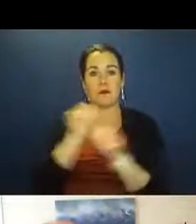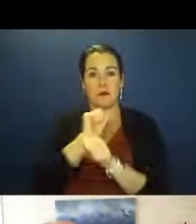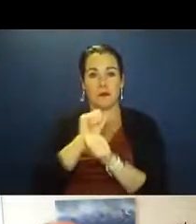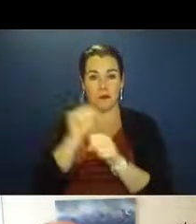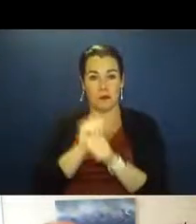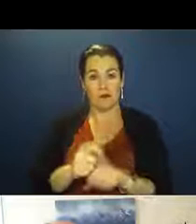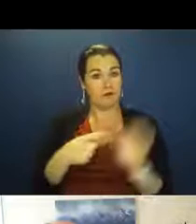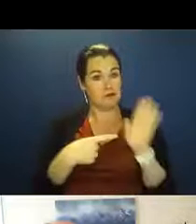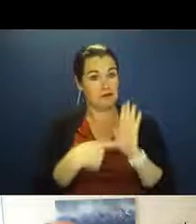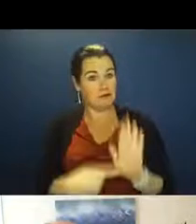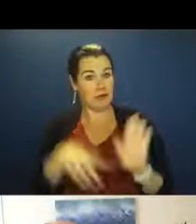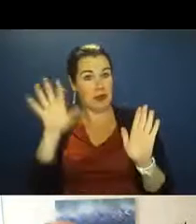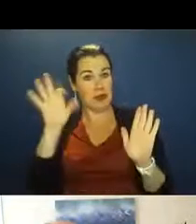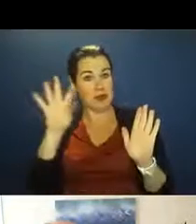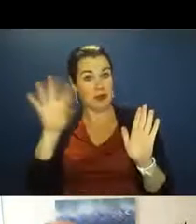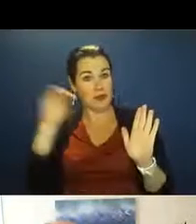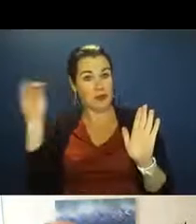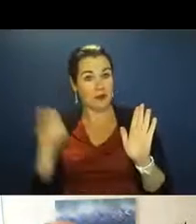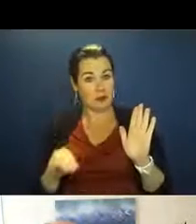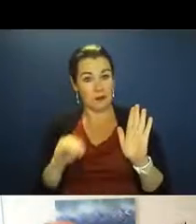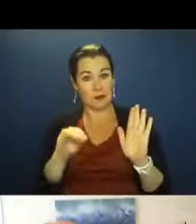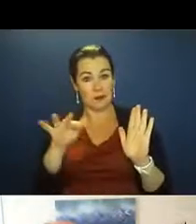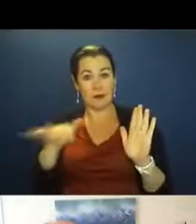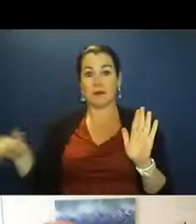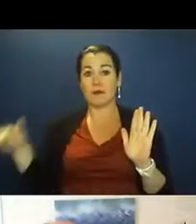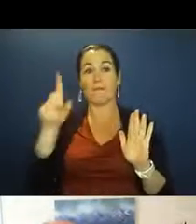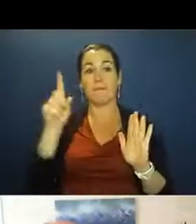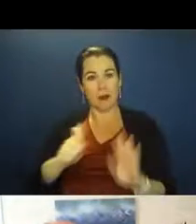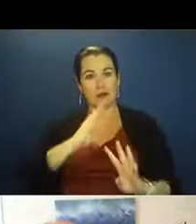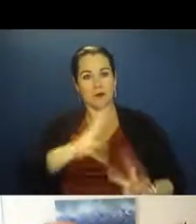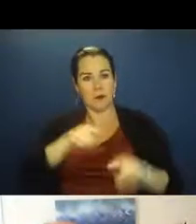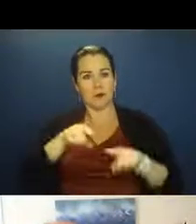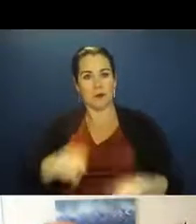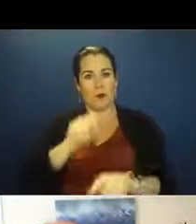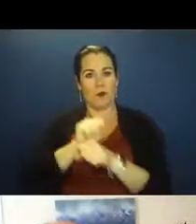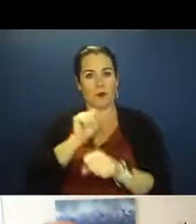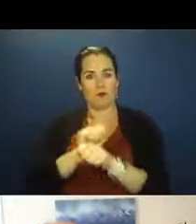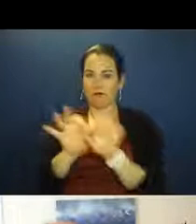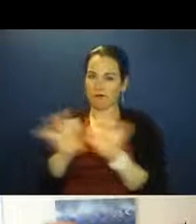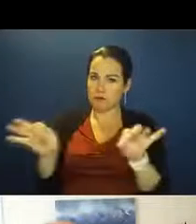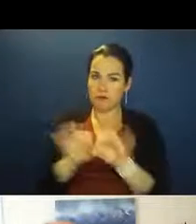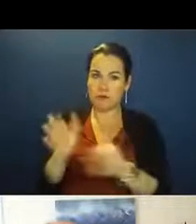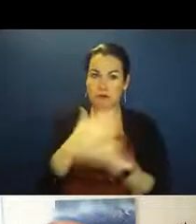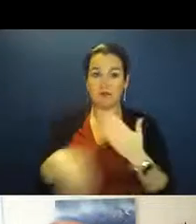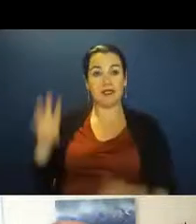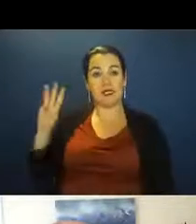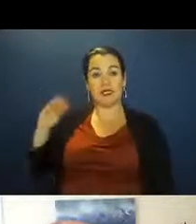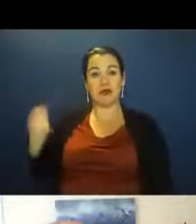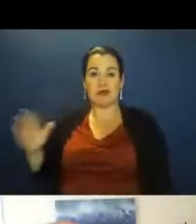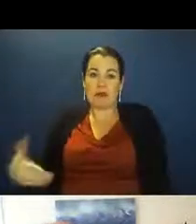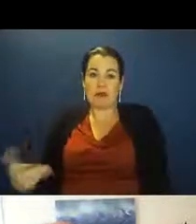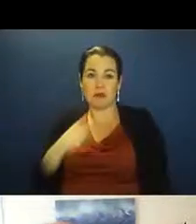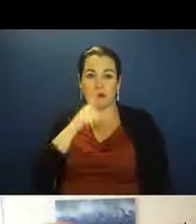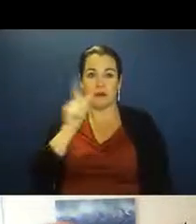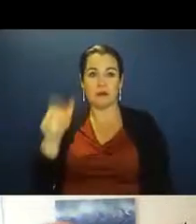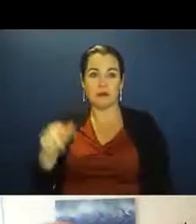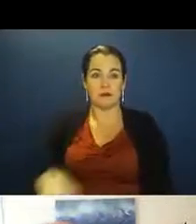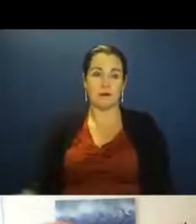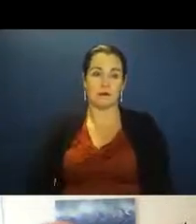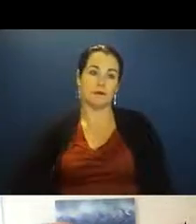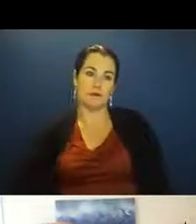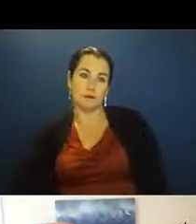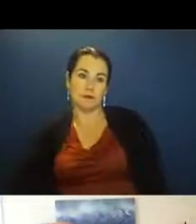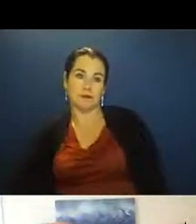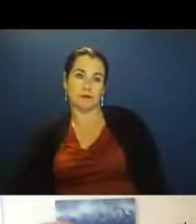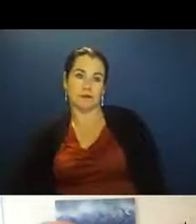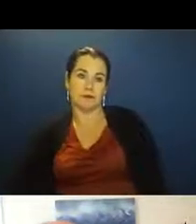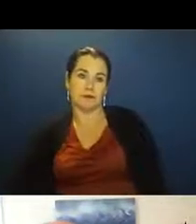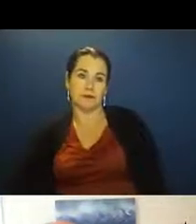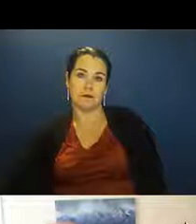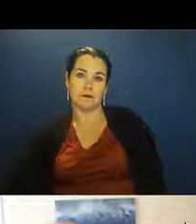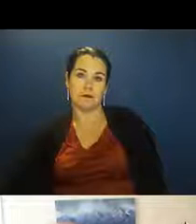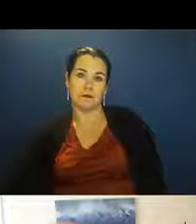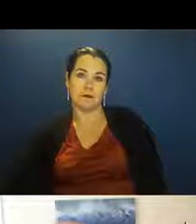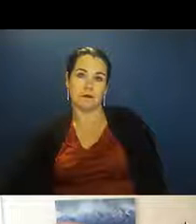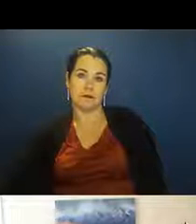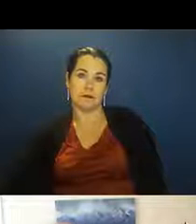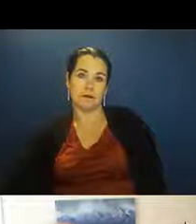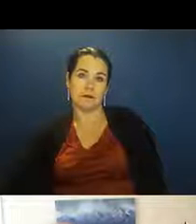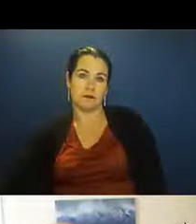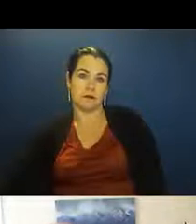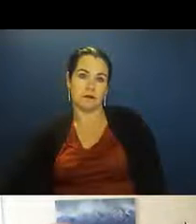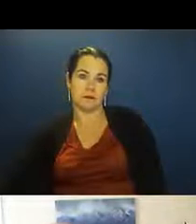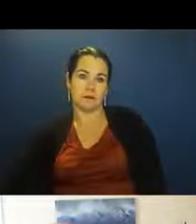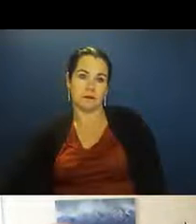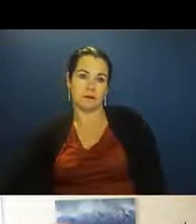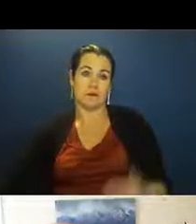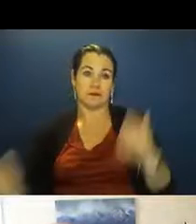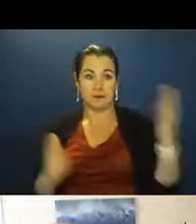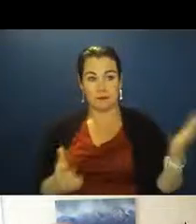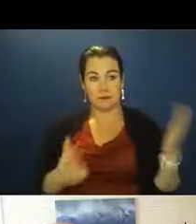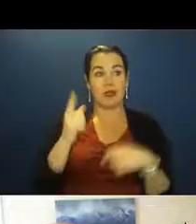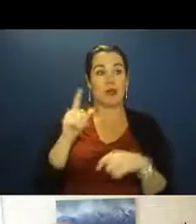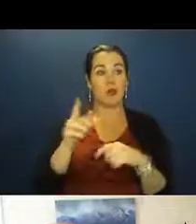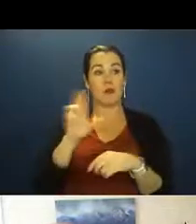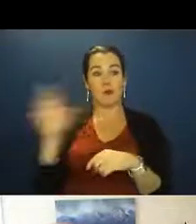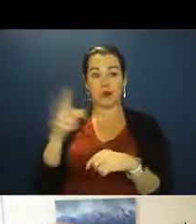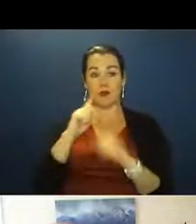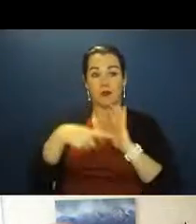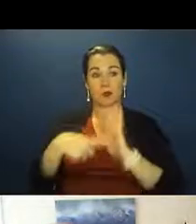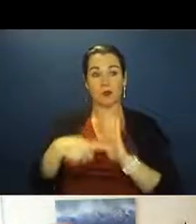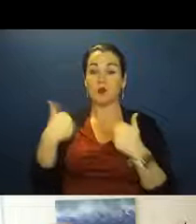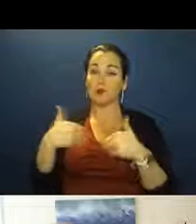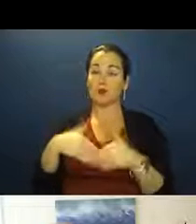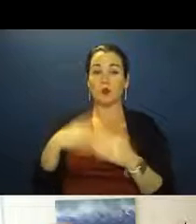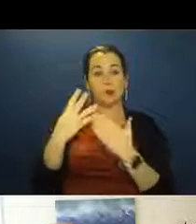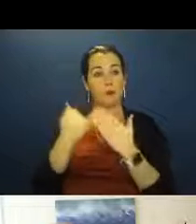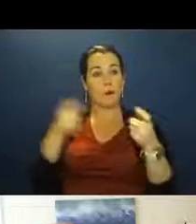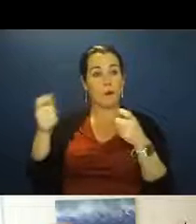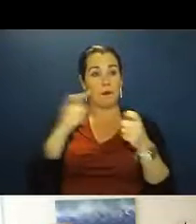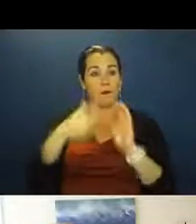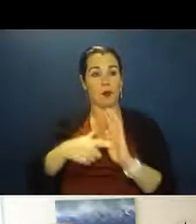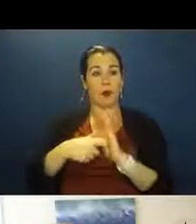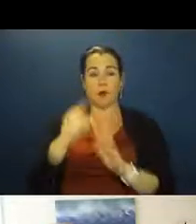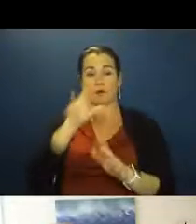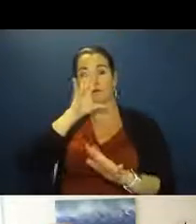The chart on the left shows that 94% of civilian workers were required to speak as part of critical tasks in their job and 6% were not required to speak. The chart on the right shows speaking durations for project management specialists. Durations include two dimensions. The